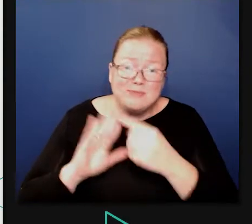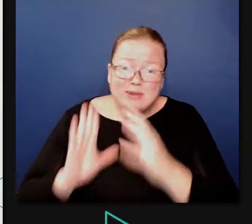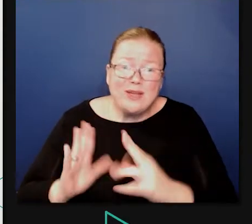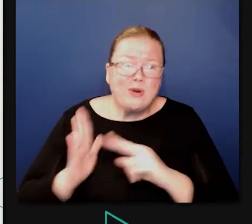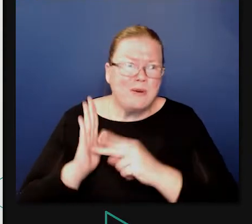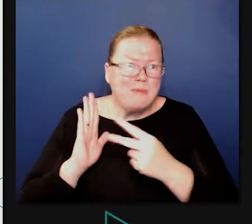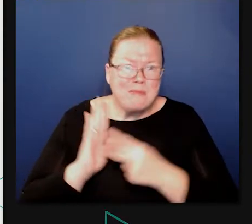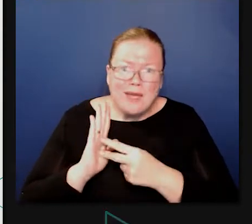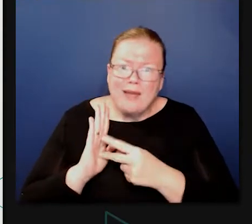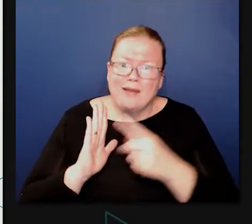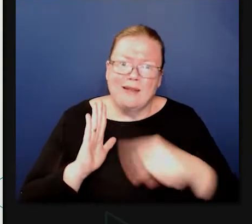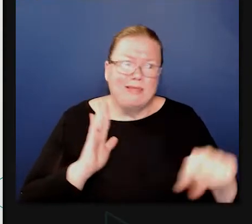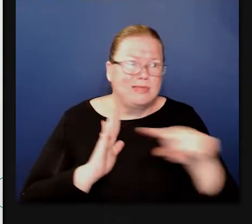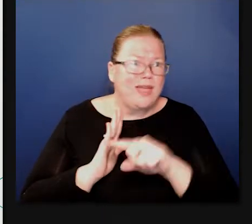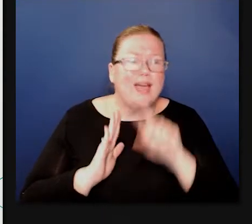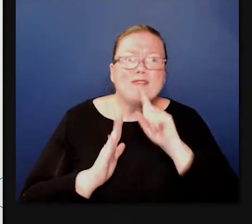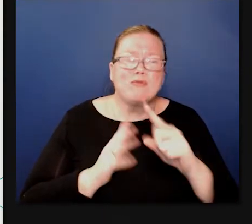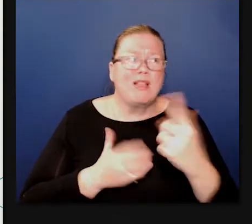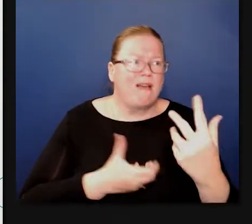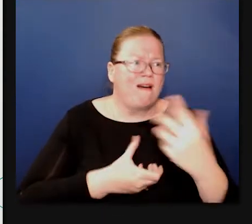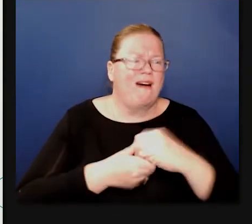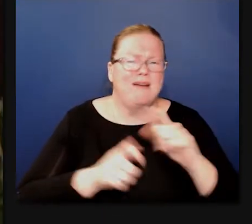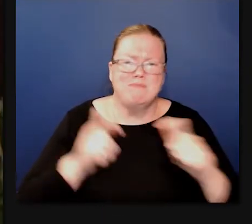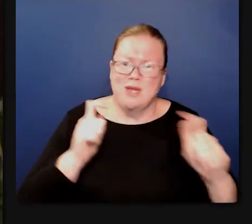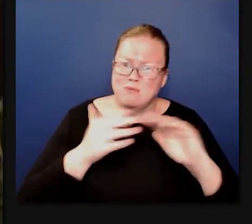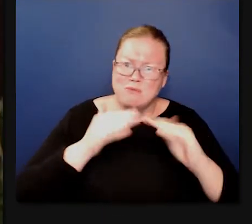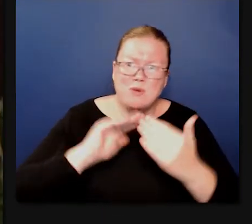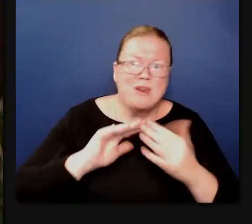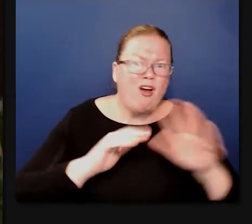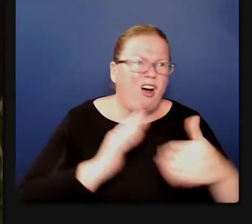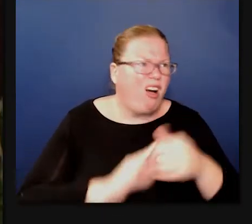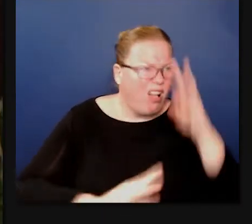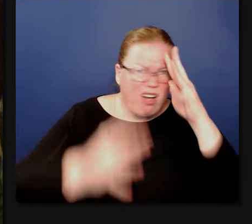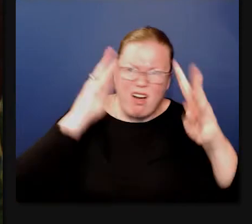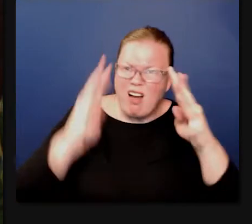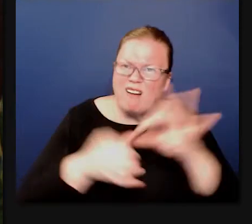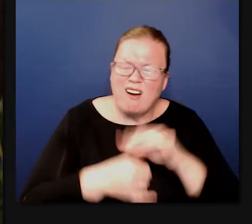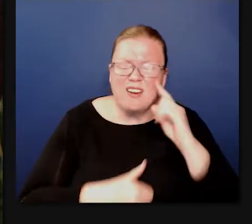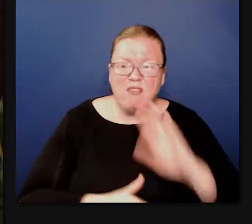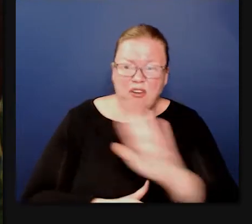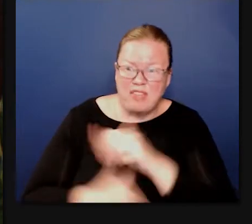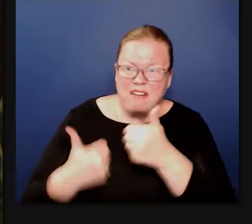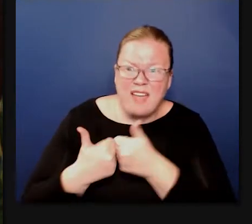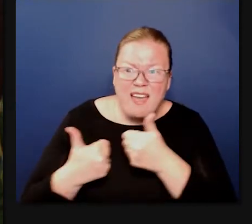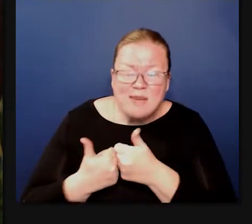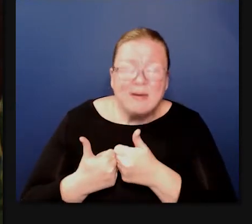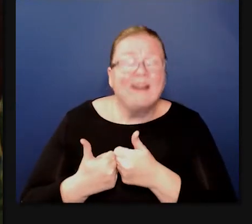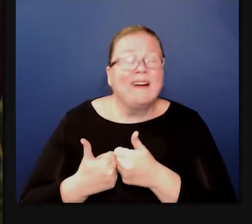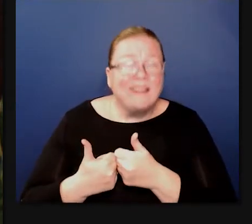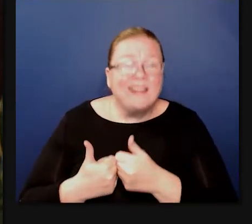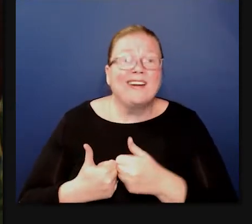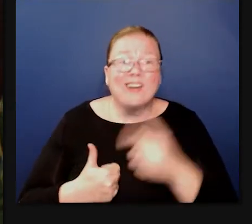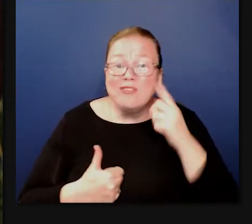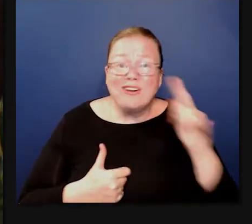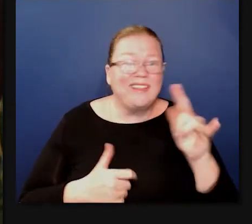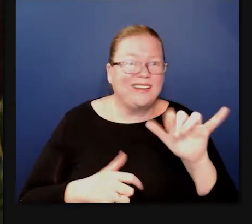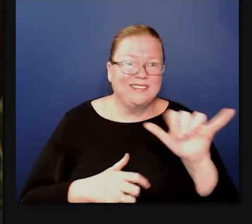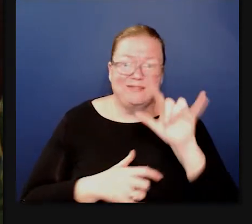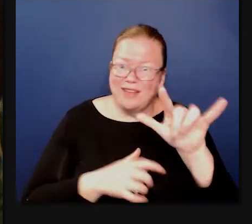this means they have tapped into this huge community, that's all creating content for their game. And especially for a title like Flight Simulator,